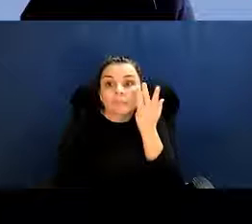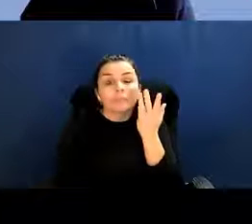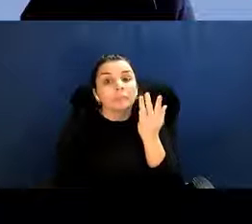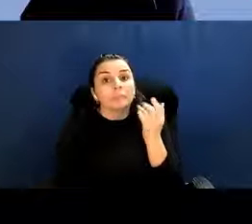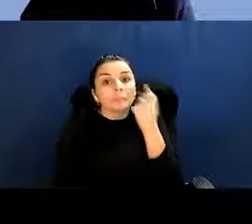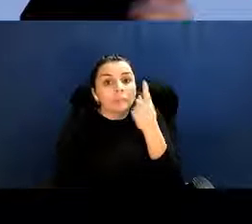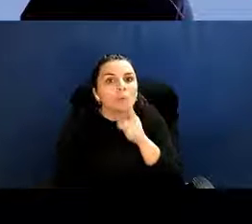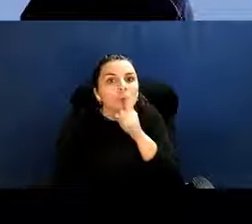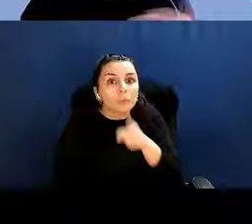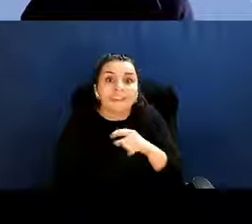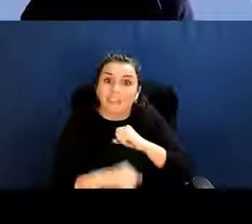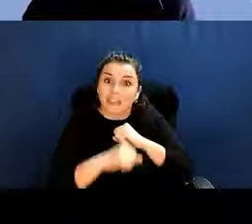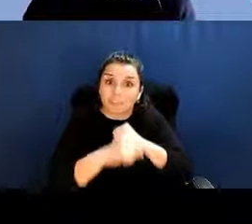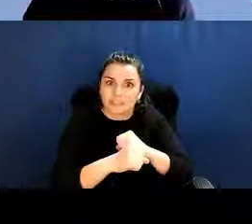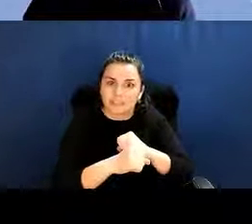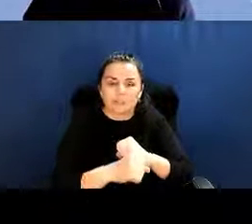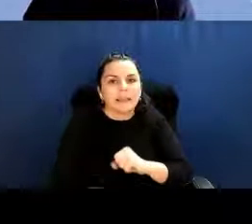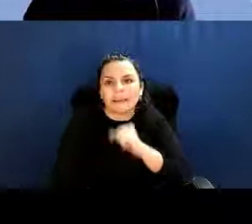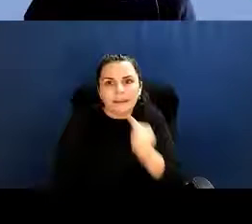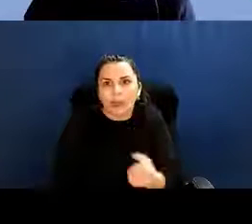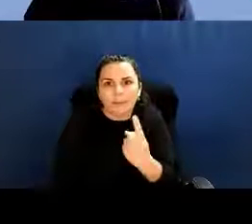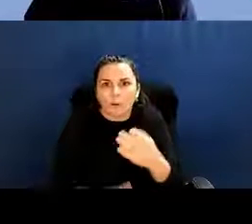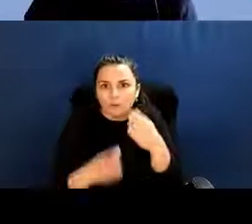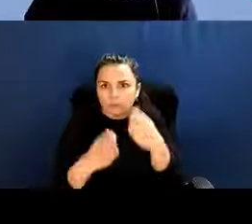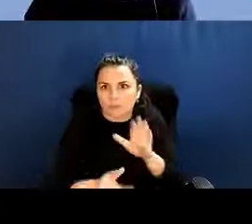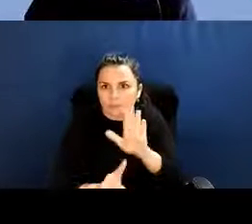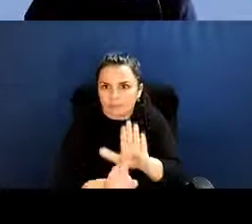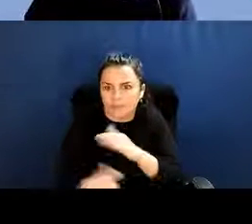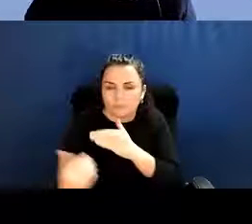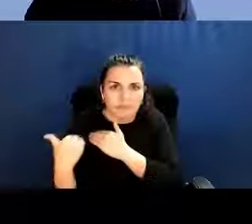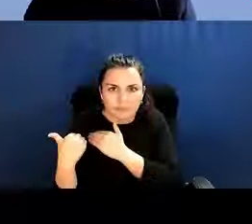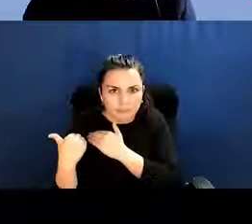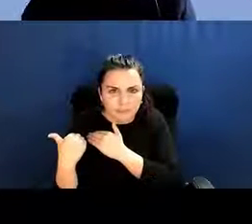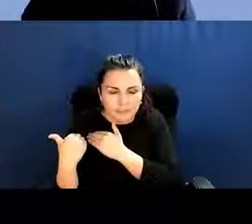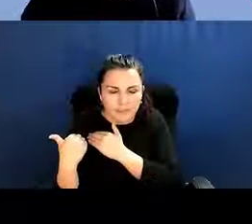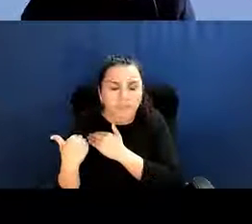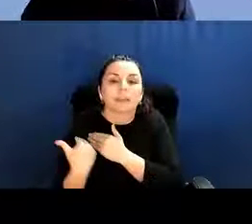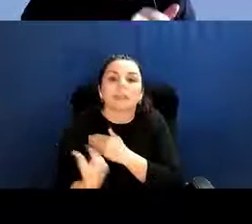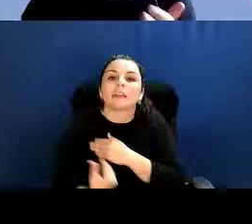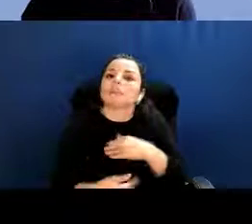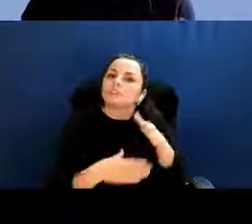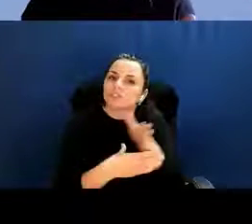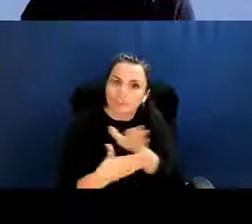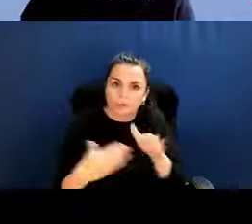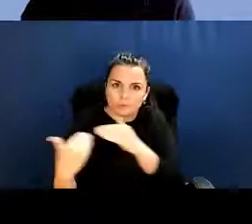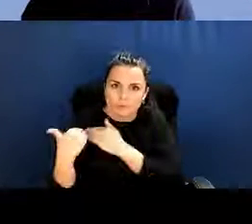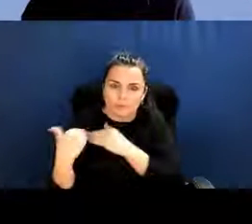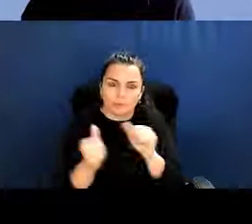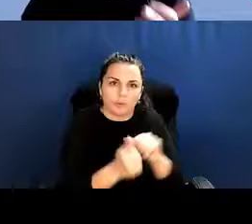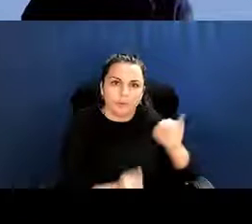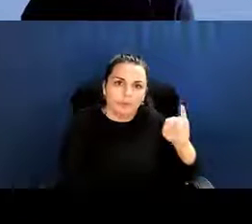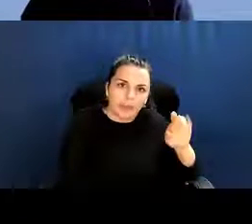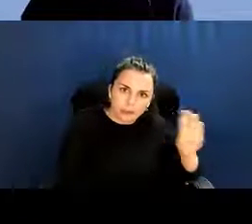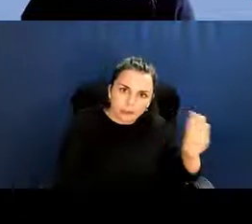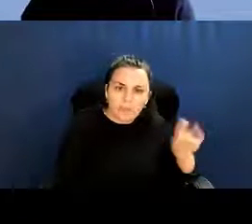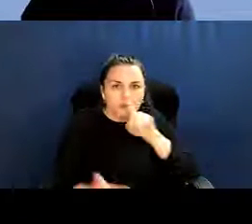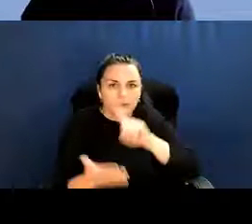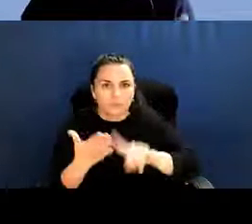is a shared responsibility between the IRB and the researcher. So you as a researcher must educate yourself